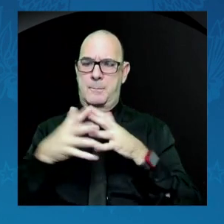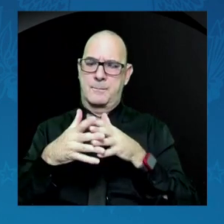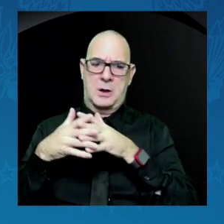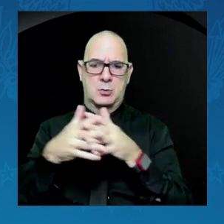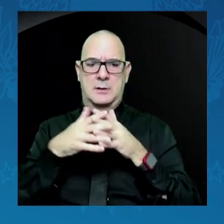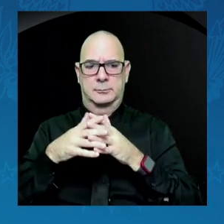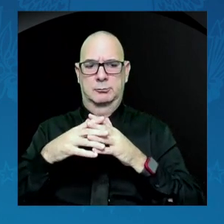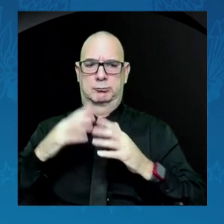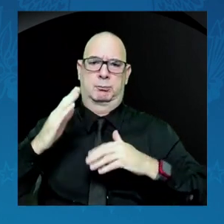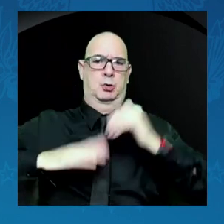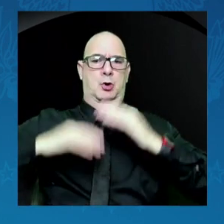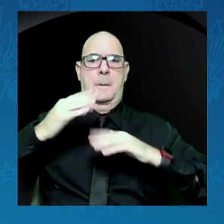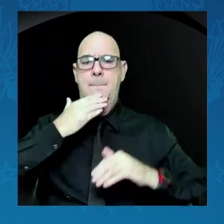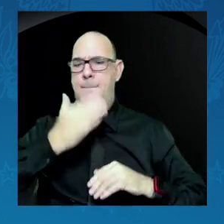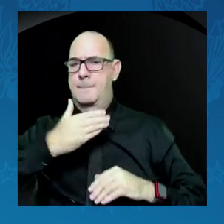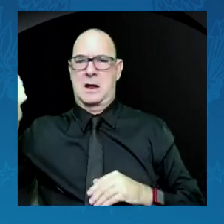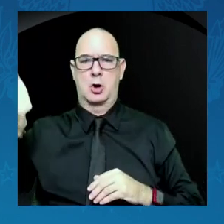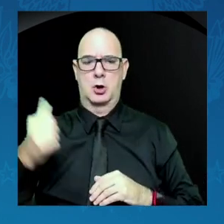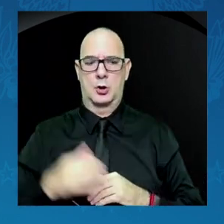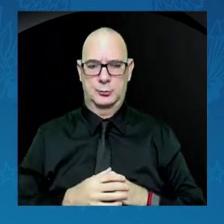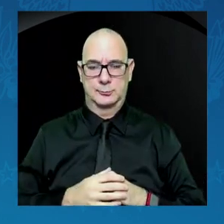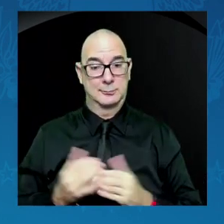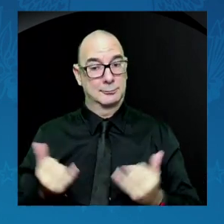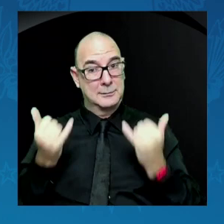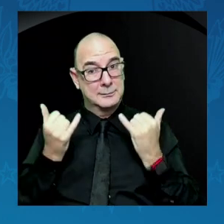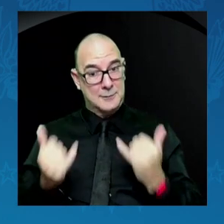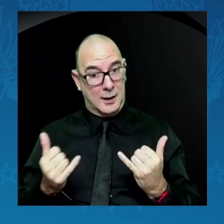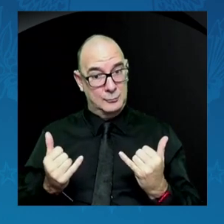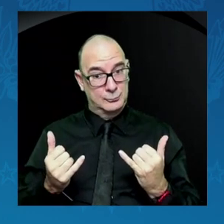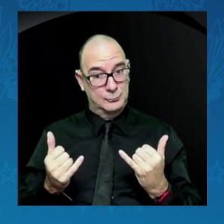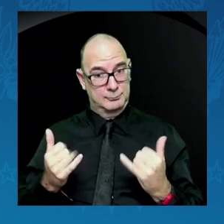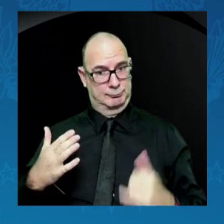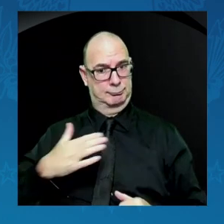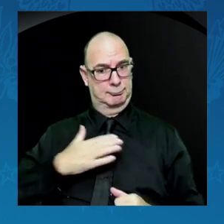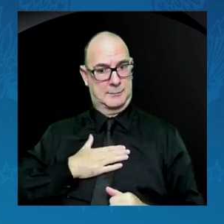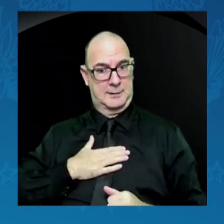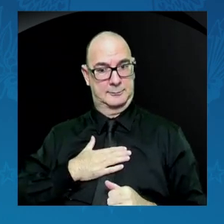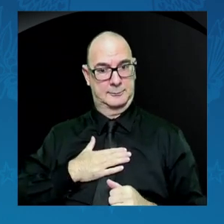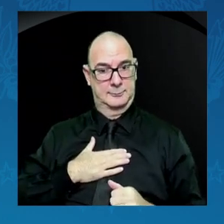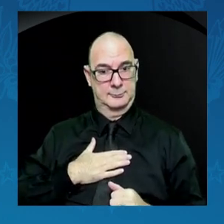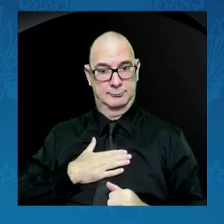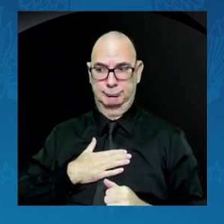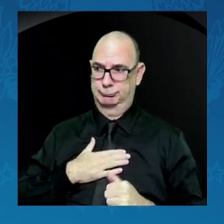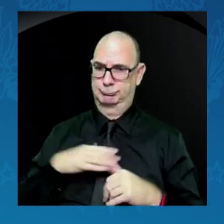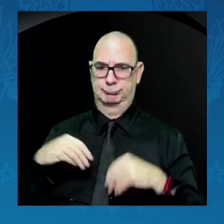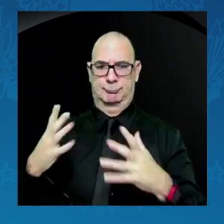And now it's my privilege to introduce a space visionary,